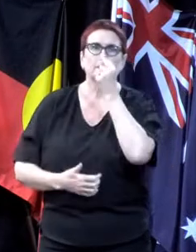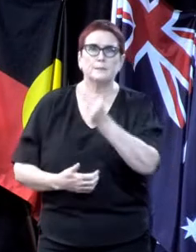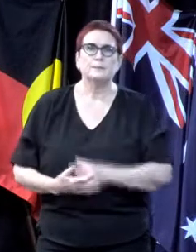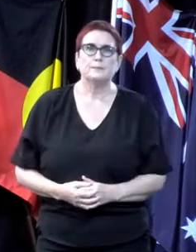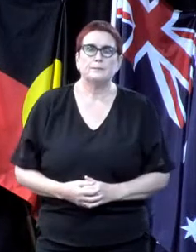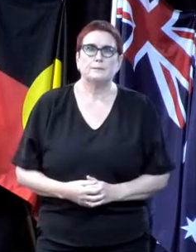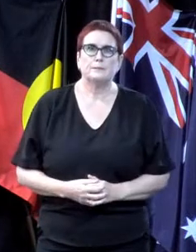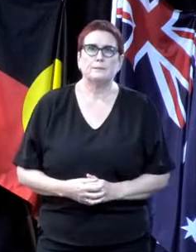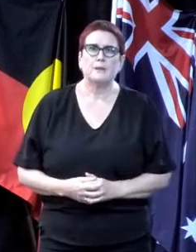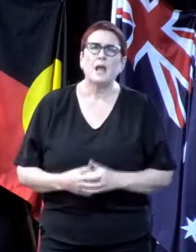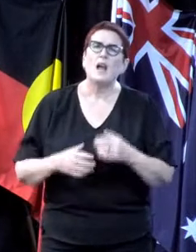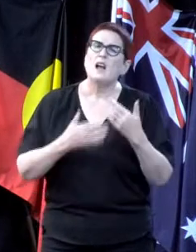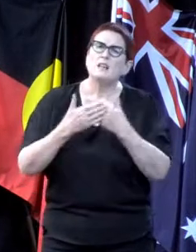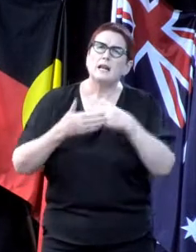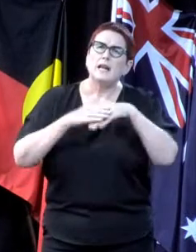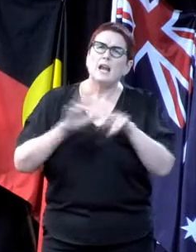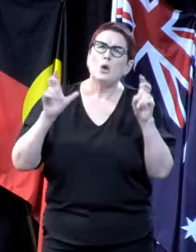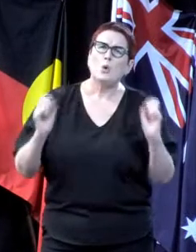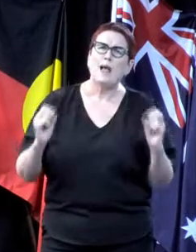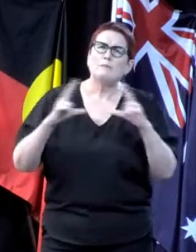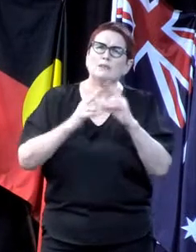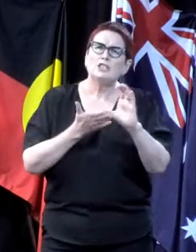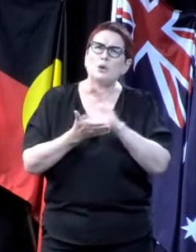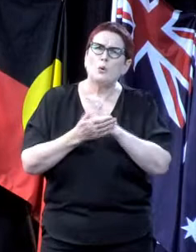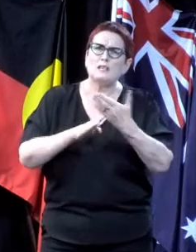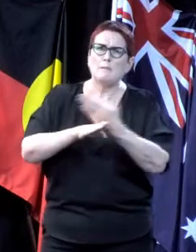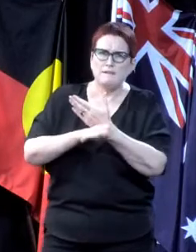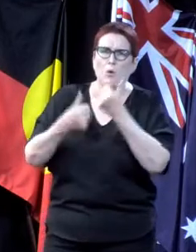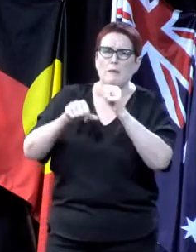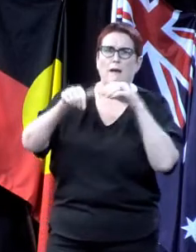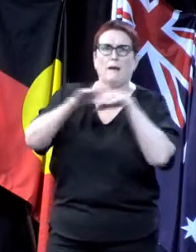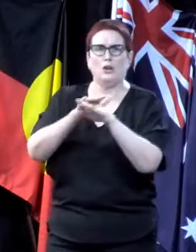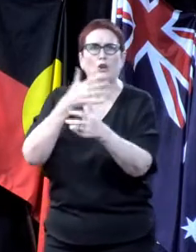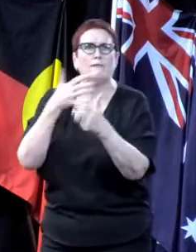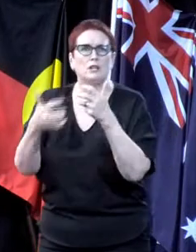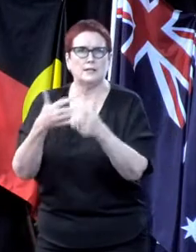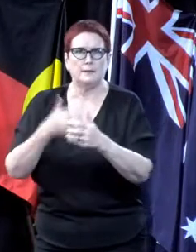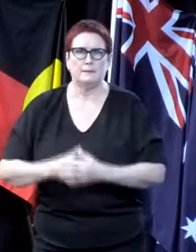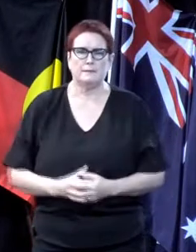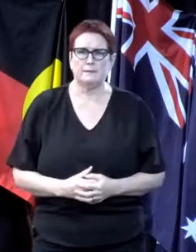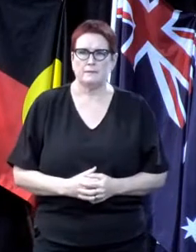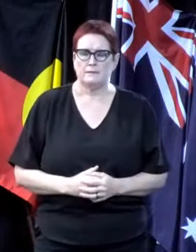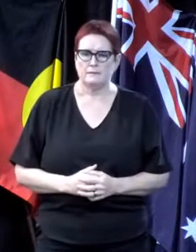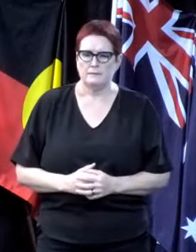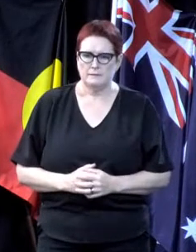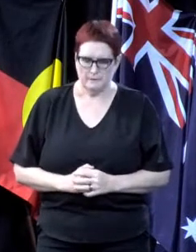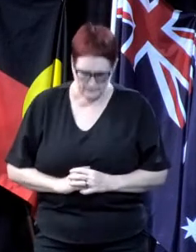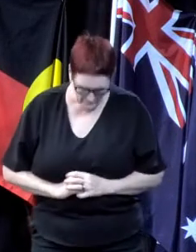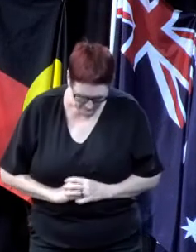do a bridging course to go into university, yes. How is the introduction of external exams going